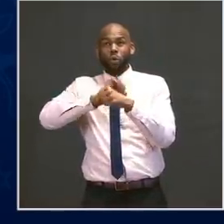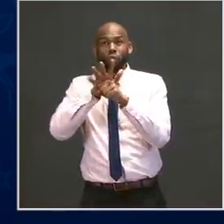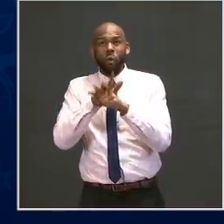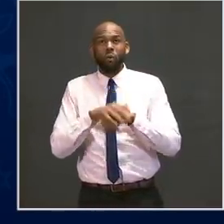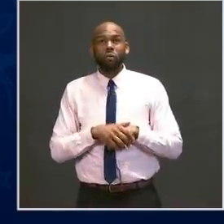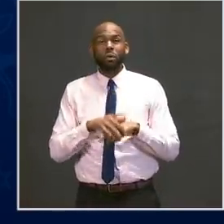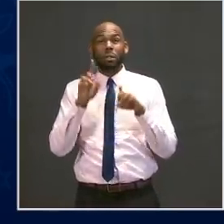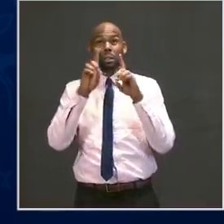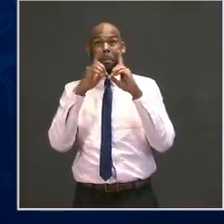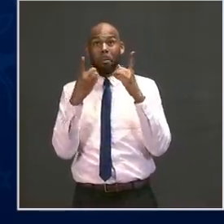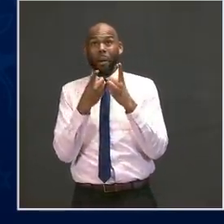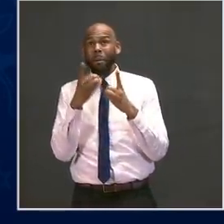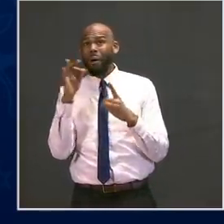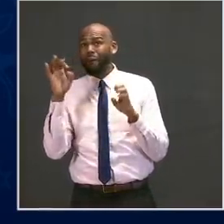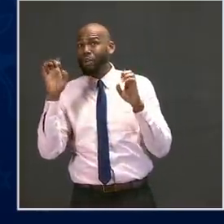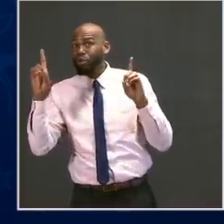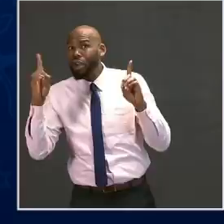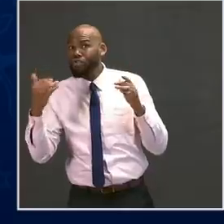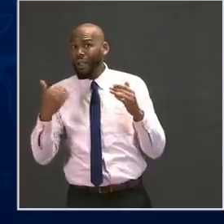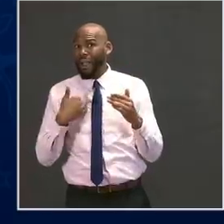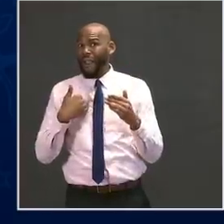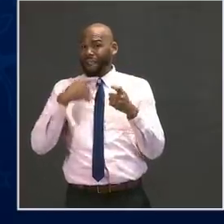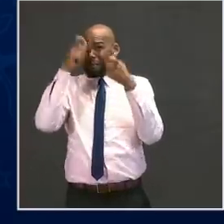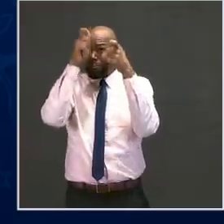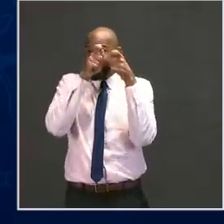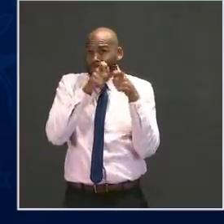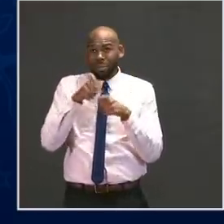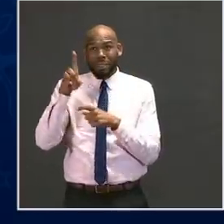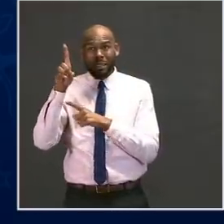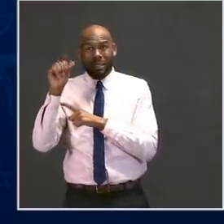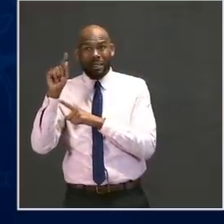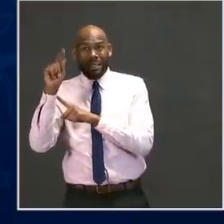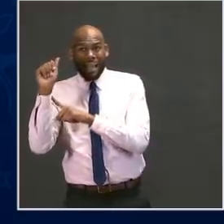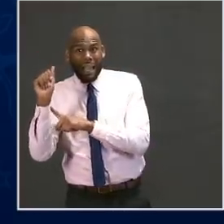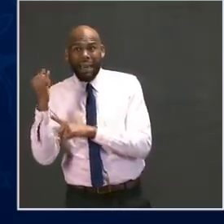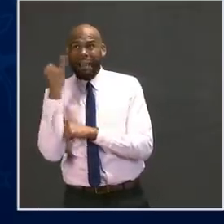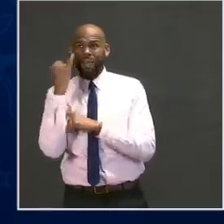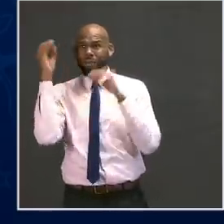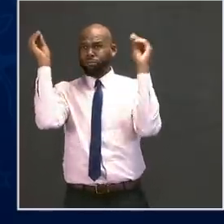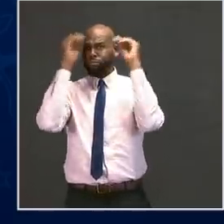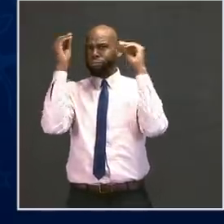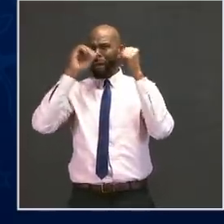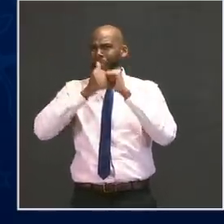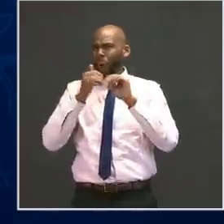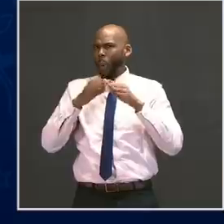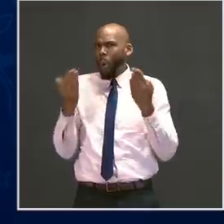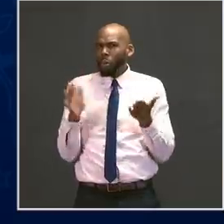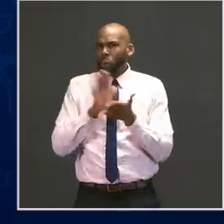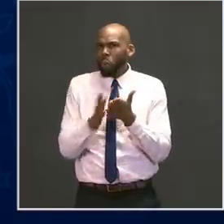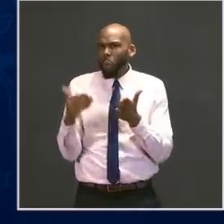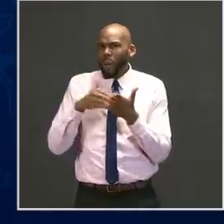managed to get definitive data on this front? And if we don't know that, how do we proceed with the reopening plan? Ms. Psaki: I would have to ask --